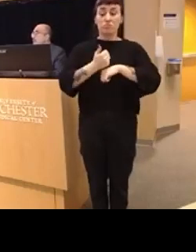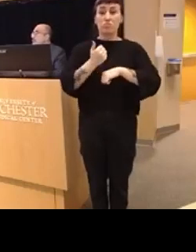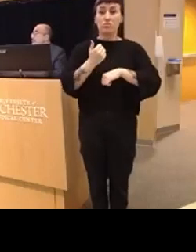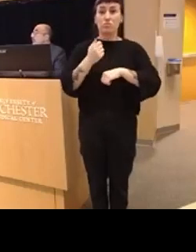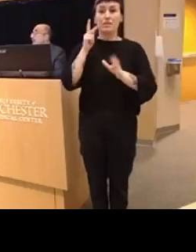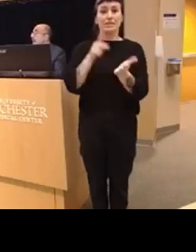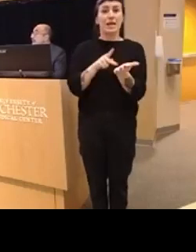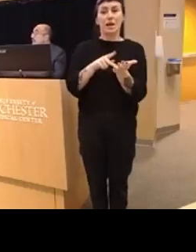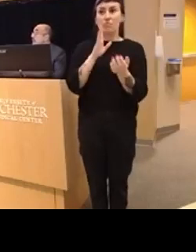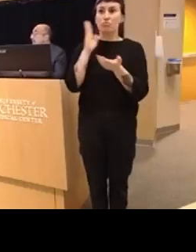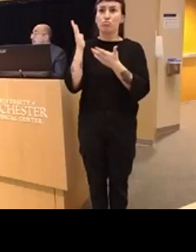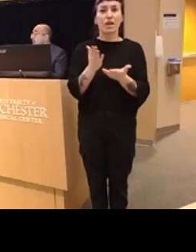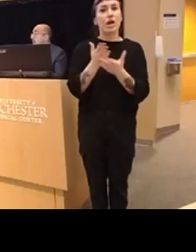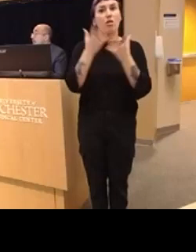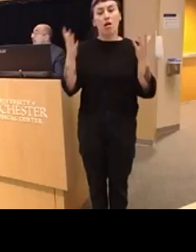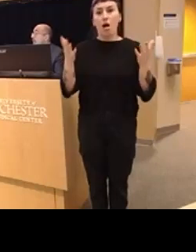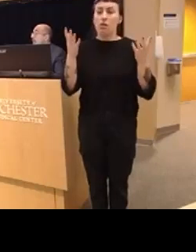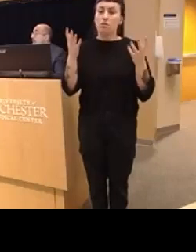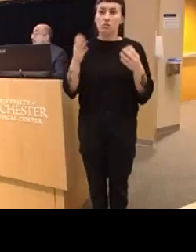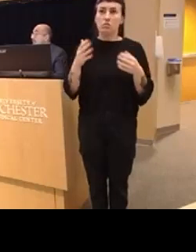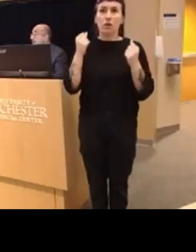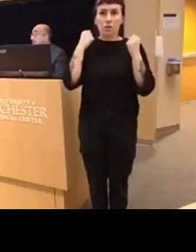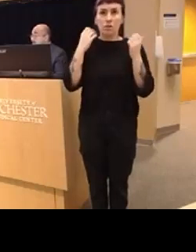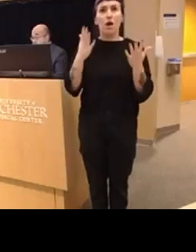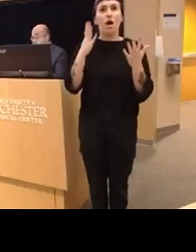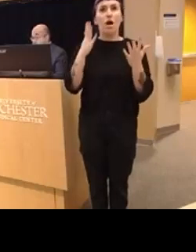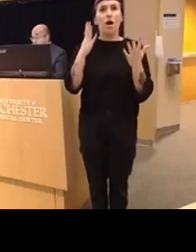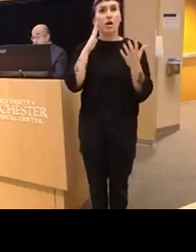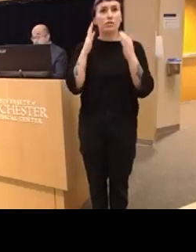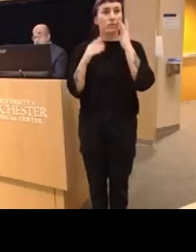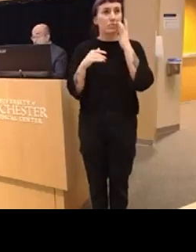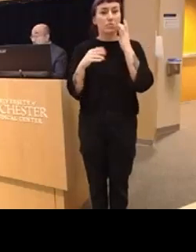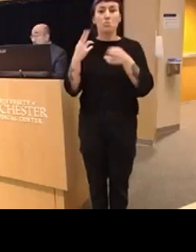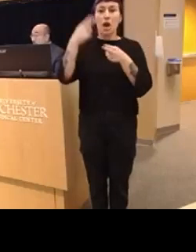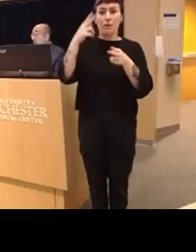psychiatrist bring a lot to the table and a lot of them prominent people historically in our field